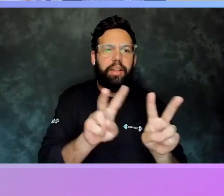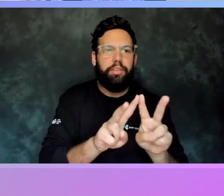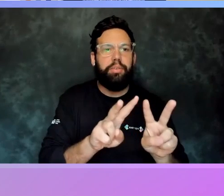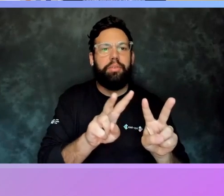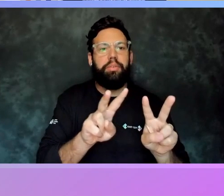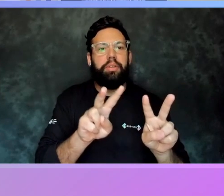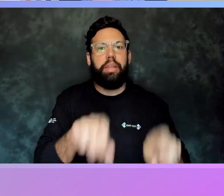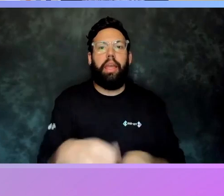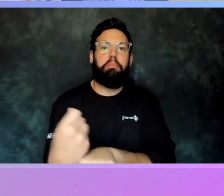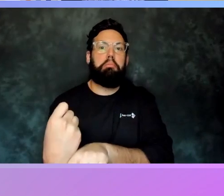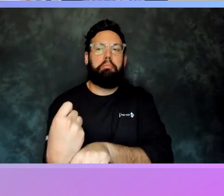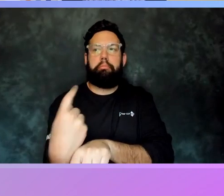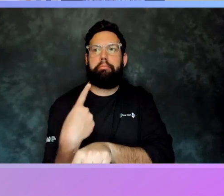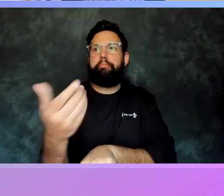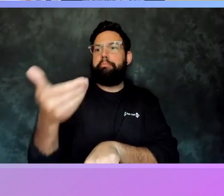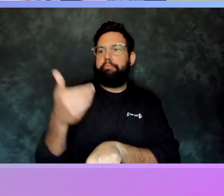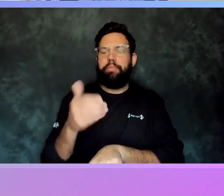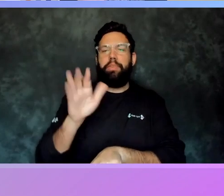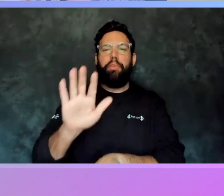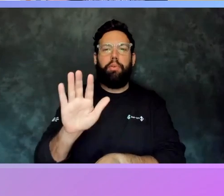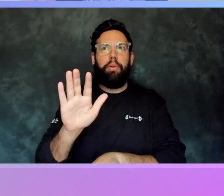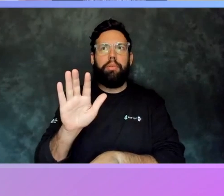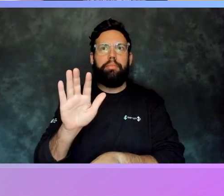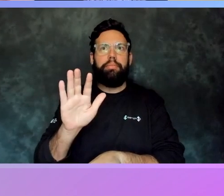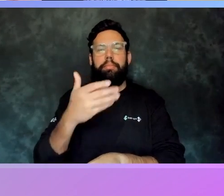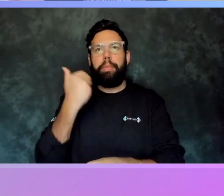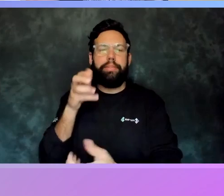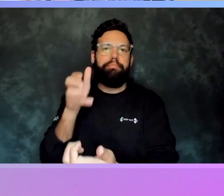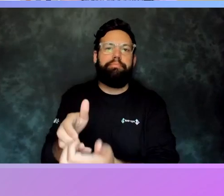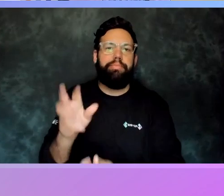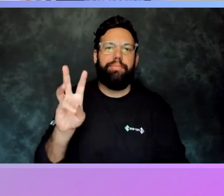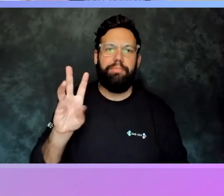or low light environment? Or maybe you're someone permanent with a more color vision issue